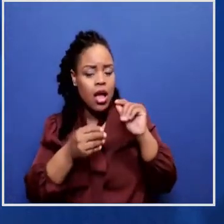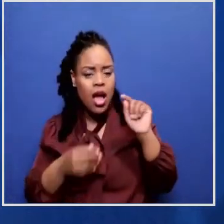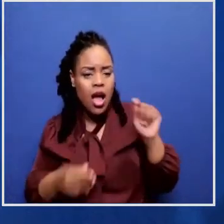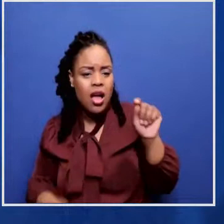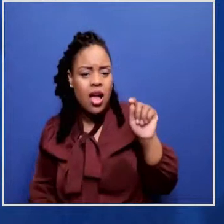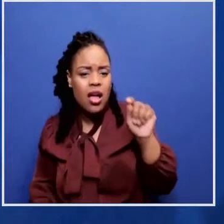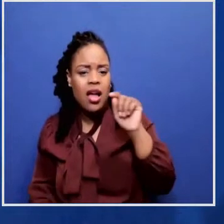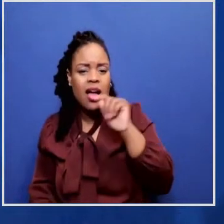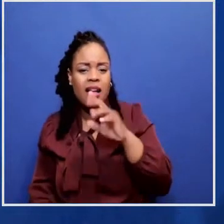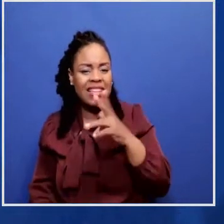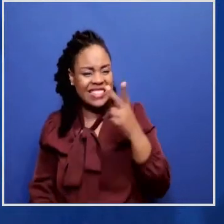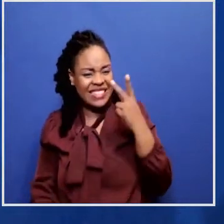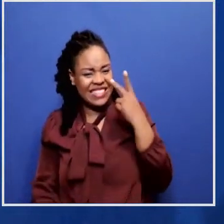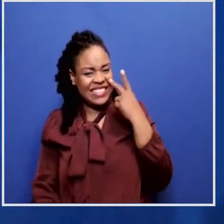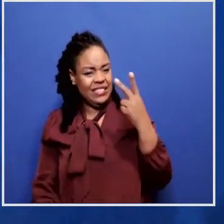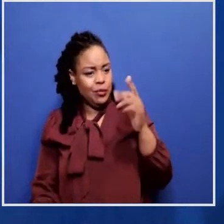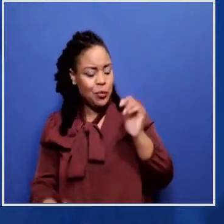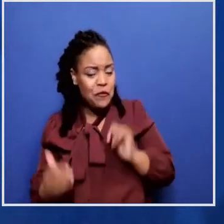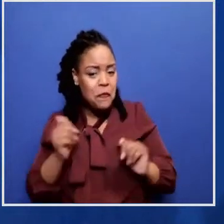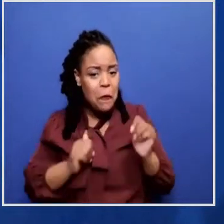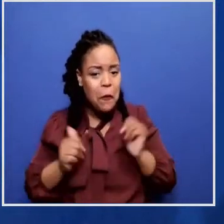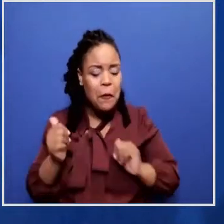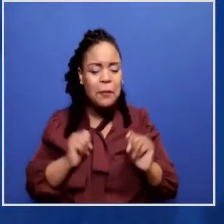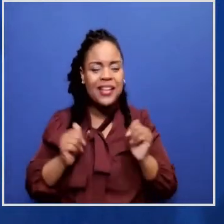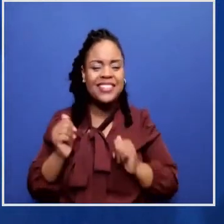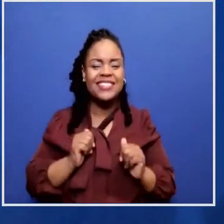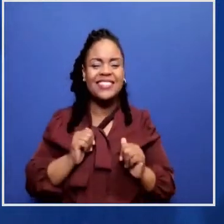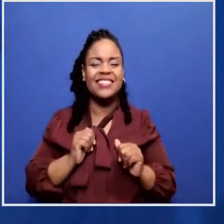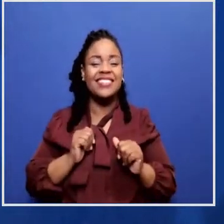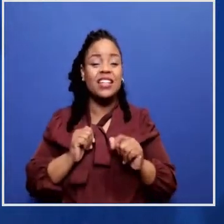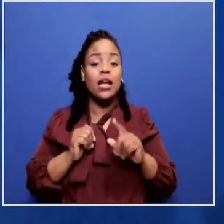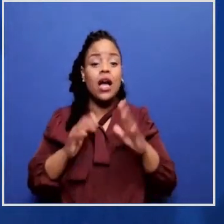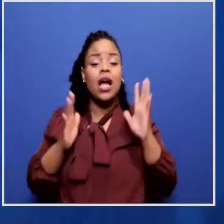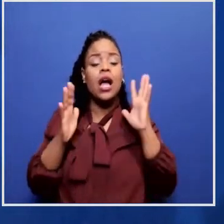UNBELIEVABLE. THIS WAS ONE FANTASTIC SHOW, RIGHT? UNBELIEVABLE. IT WAS TRULY INSPIRING TO HEAR THESE DORIES, YOU KNOW?